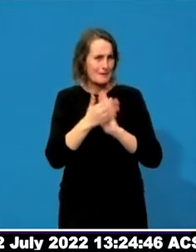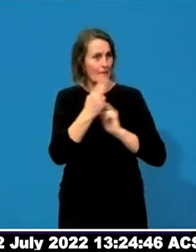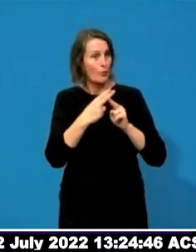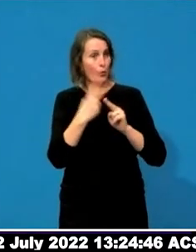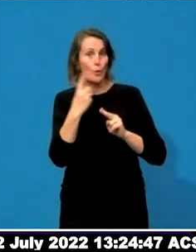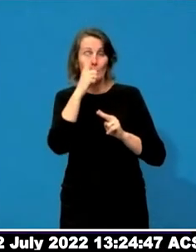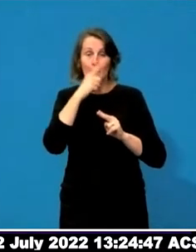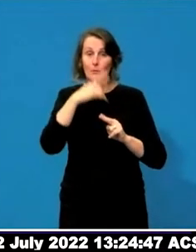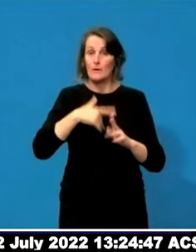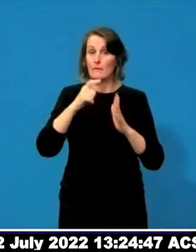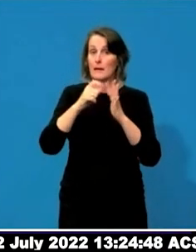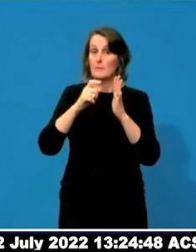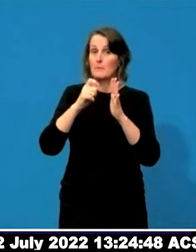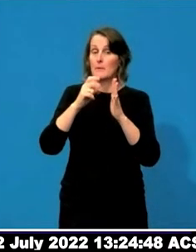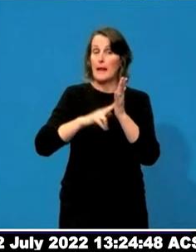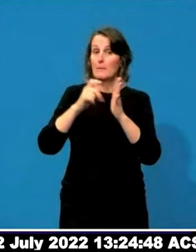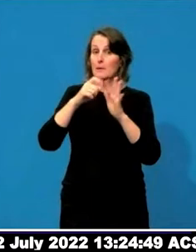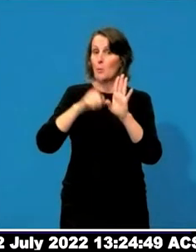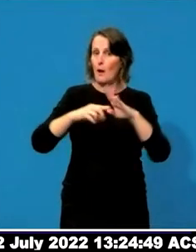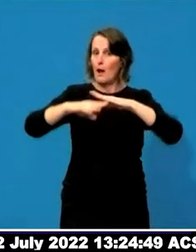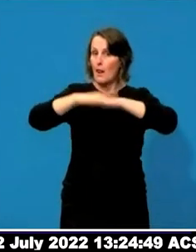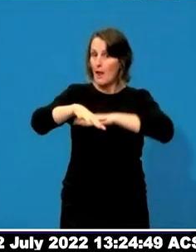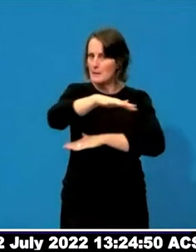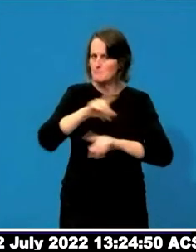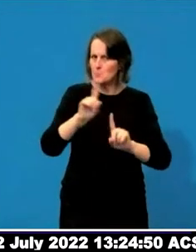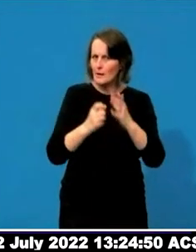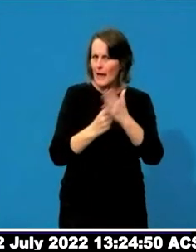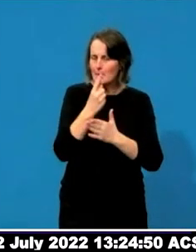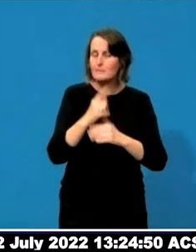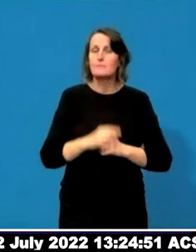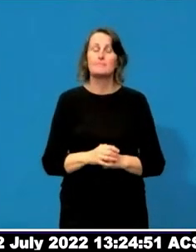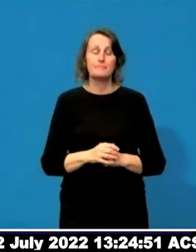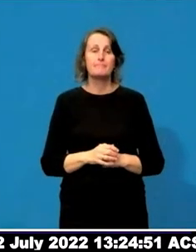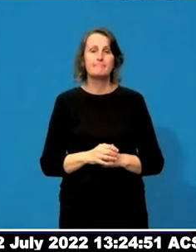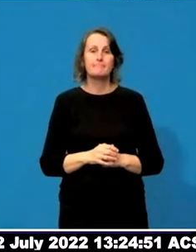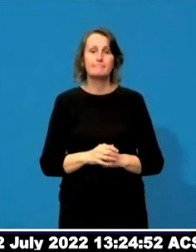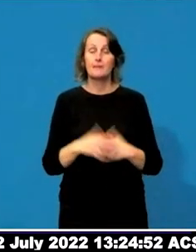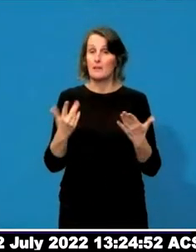MS McRAE: The impact is that people with disability often don't understand their NDIS plan.